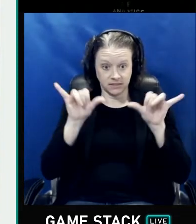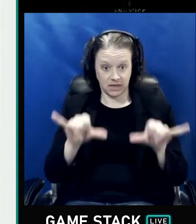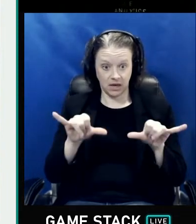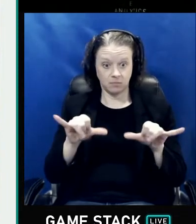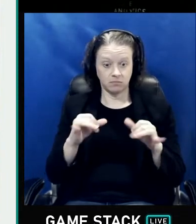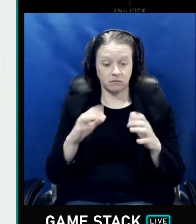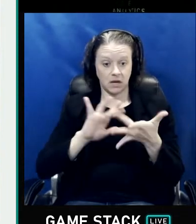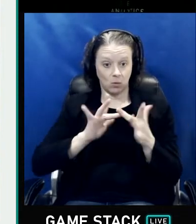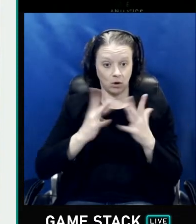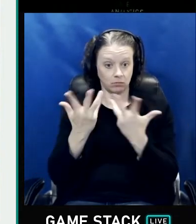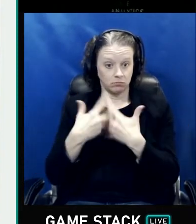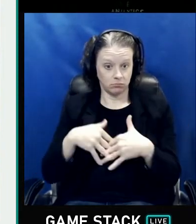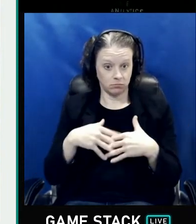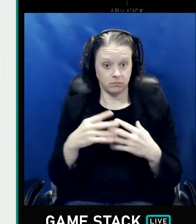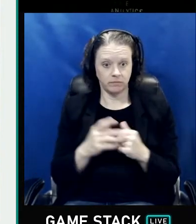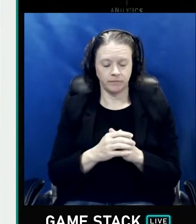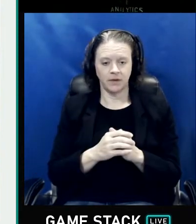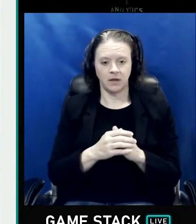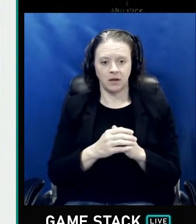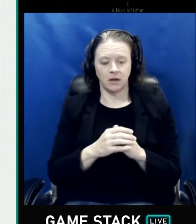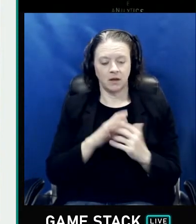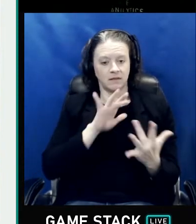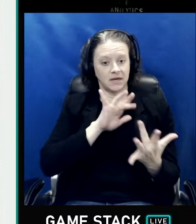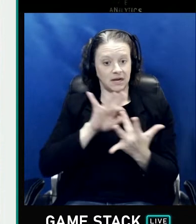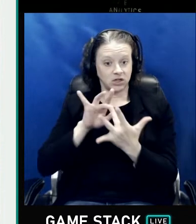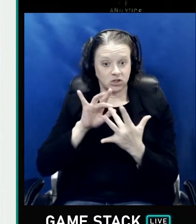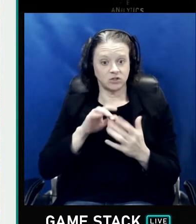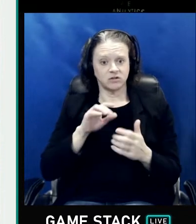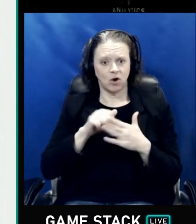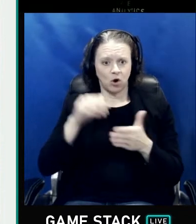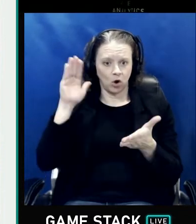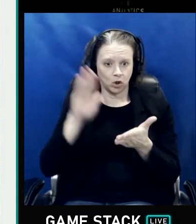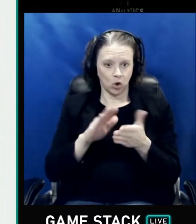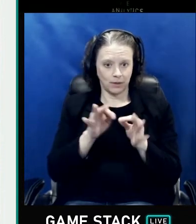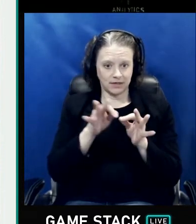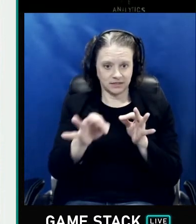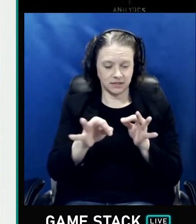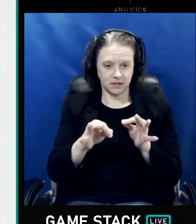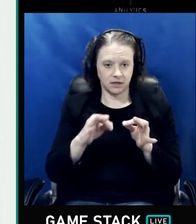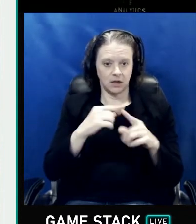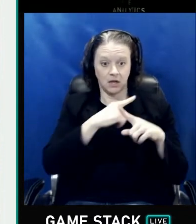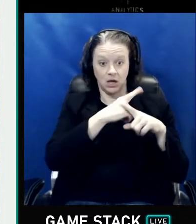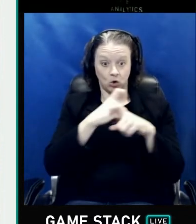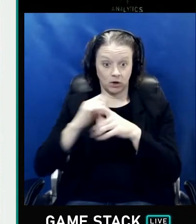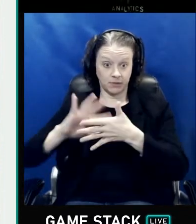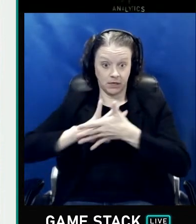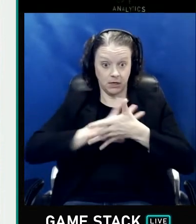The connections are low latency, they're all encrypted, and they're all protected with the risk